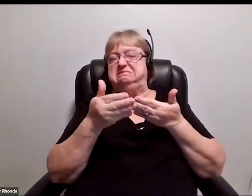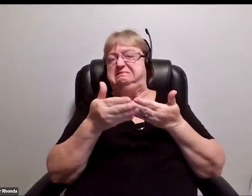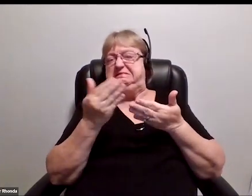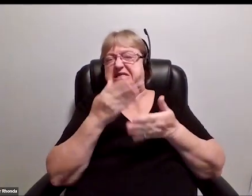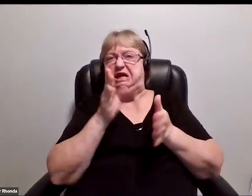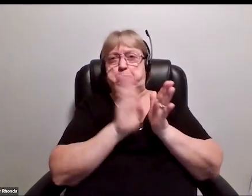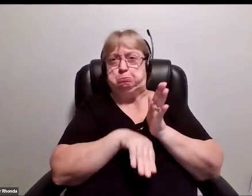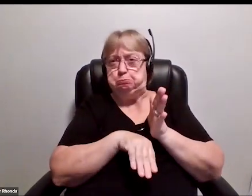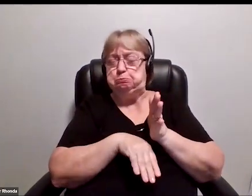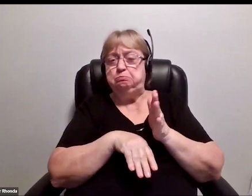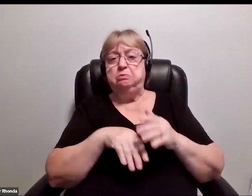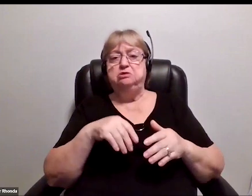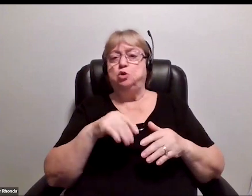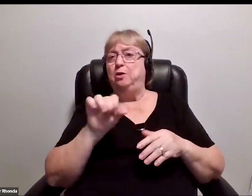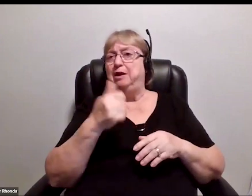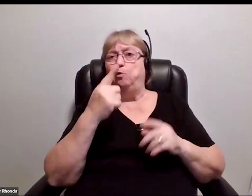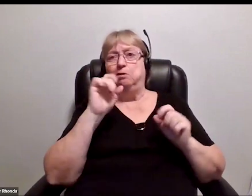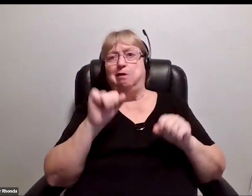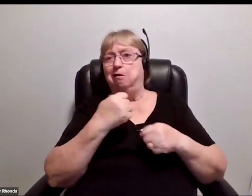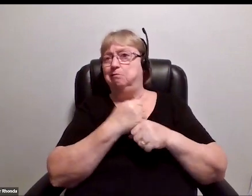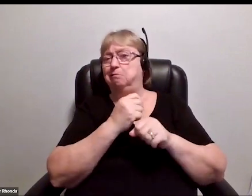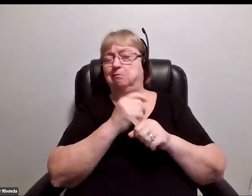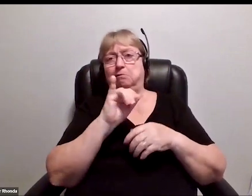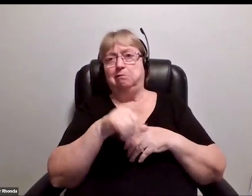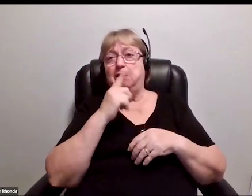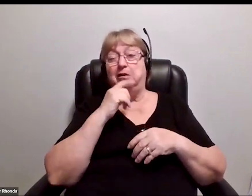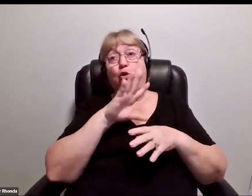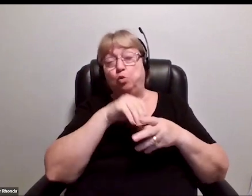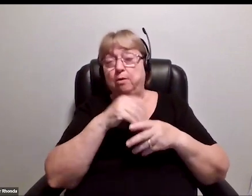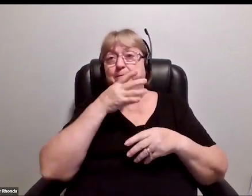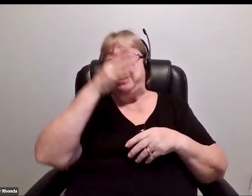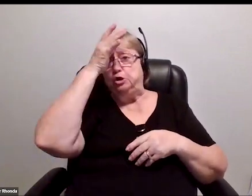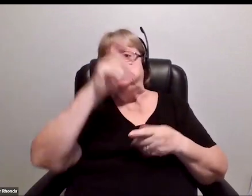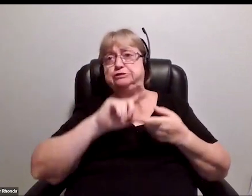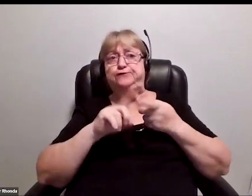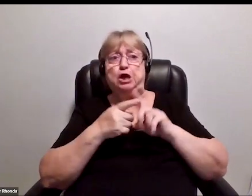Therefore, anyone can easily recreate them, including parents, friends, and teachers of blind